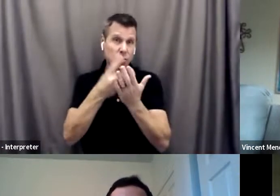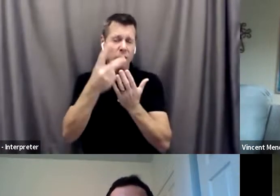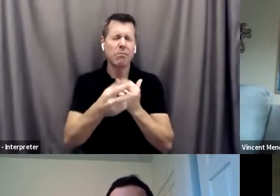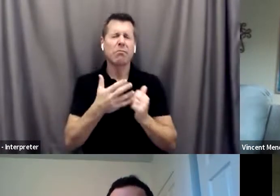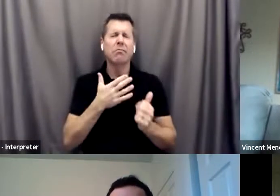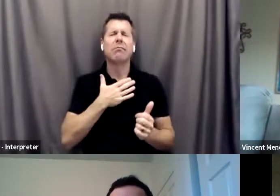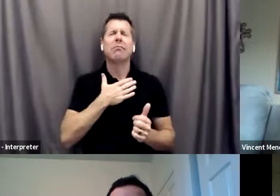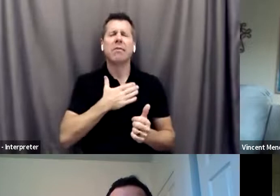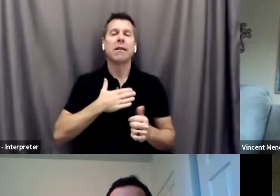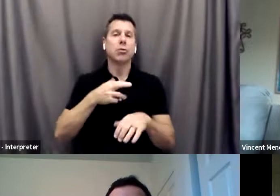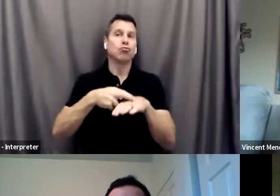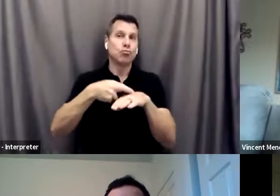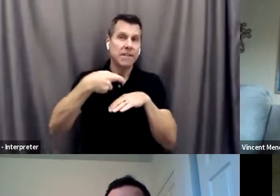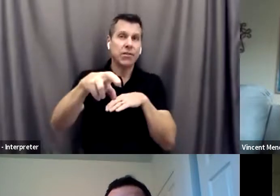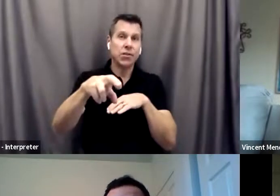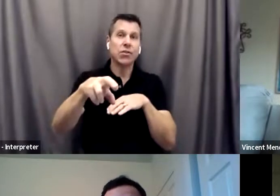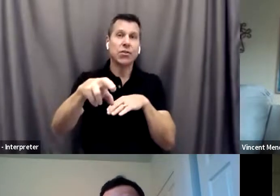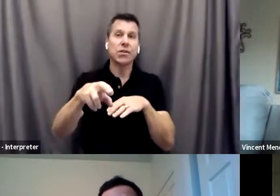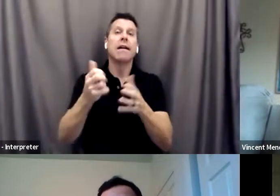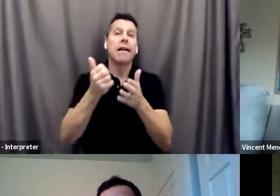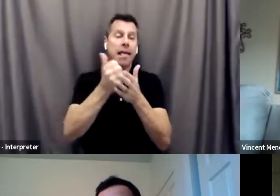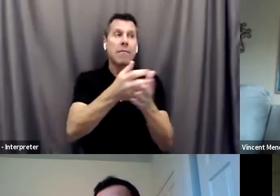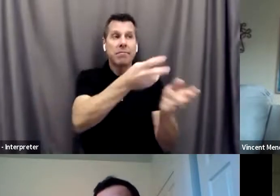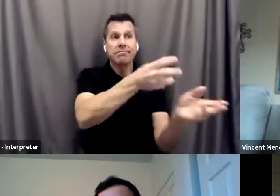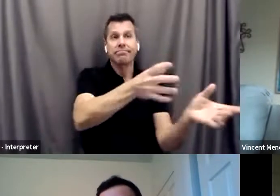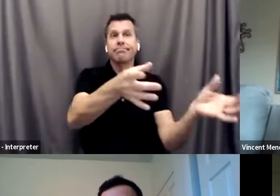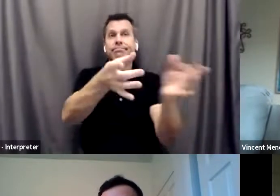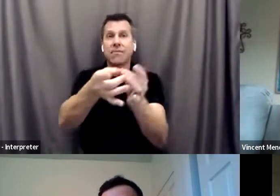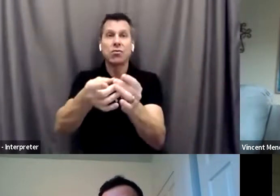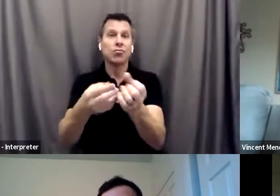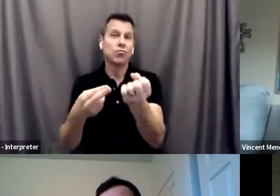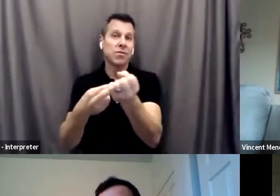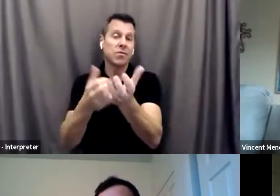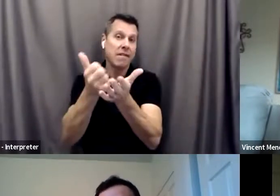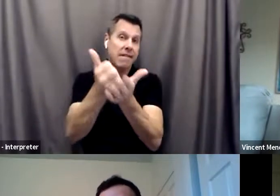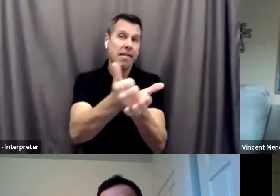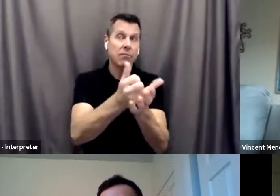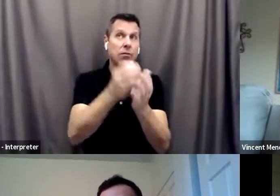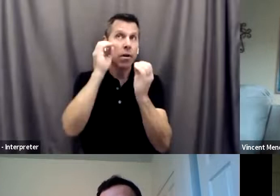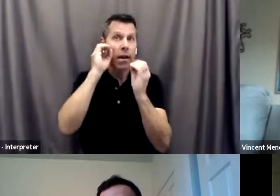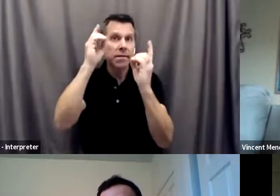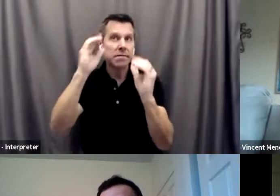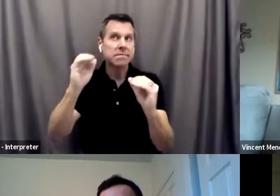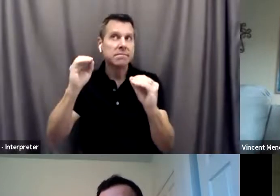them out and get them the resources and the support they need, whether it's academically or just any other way that's possible.